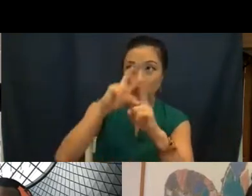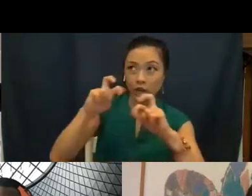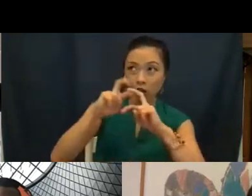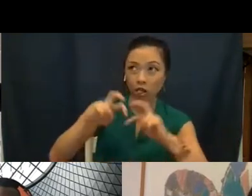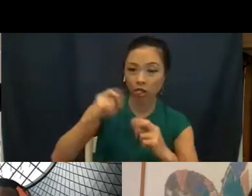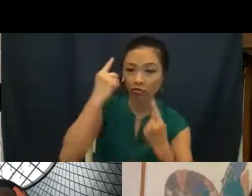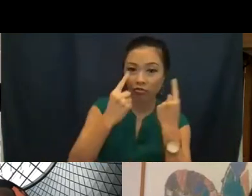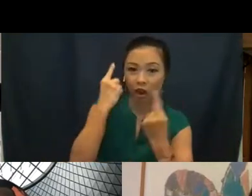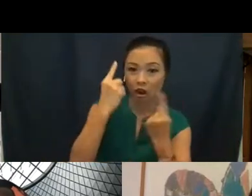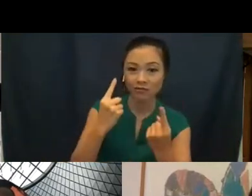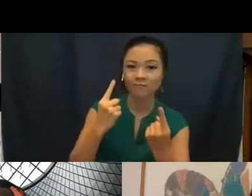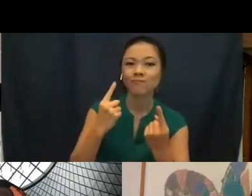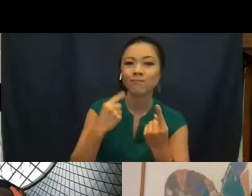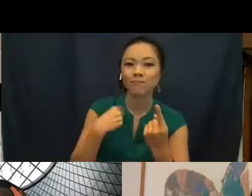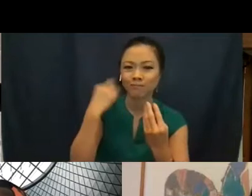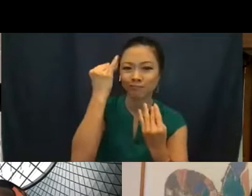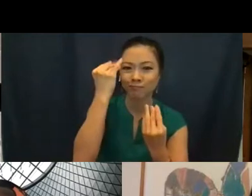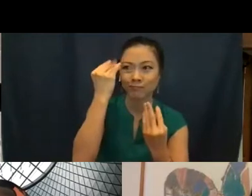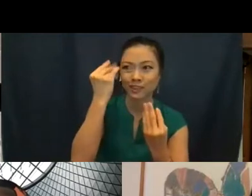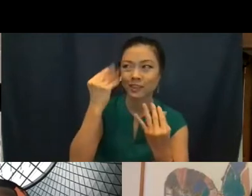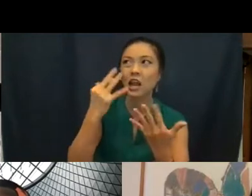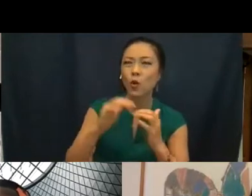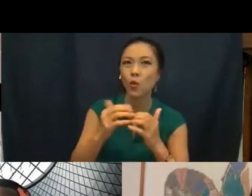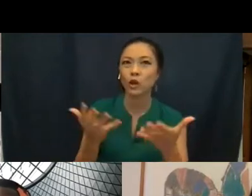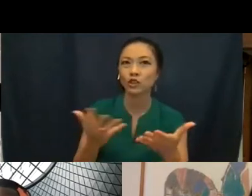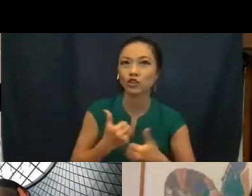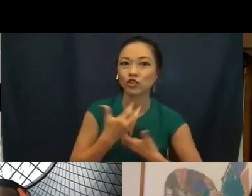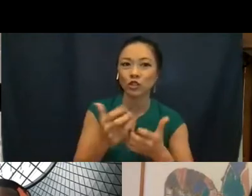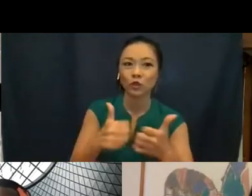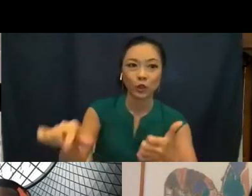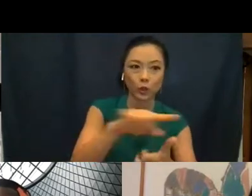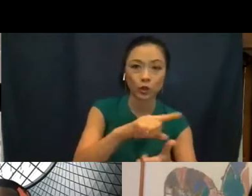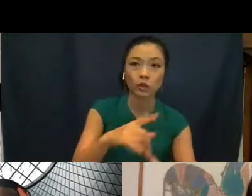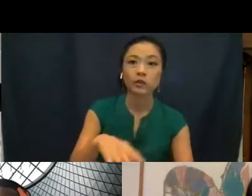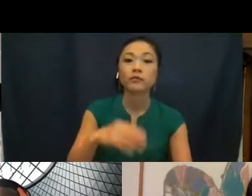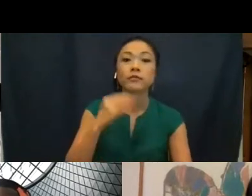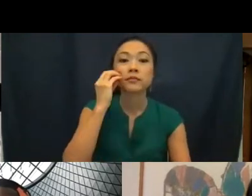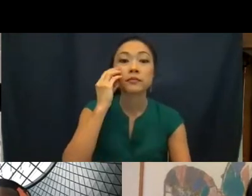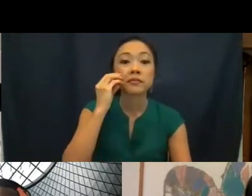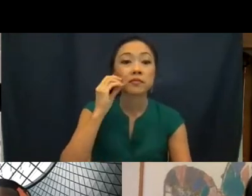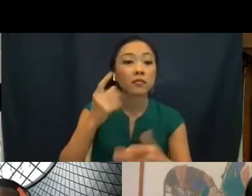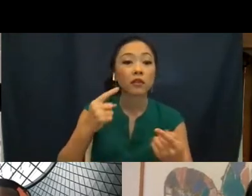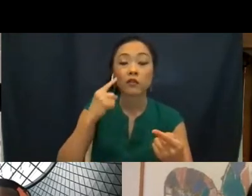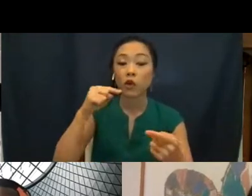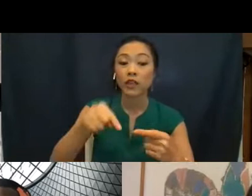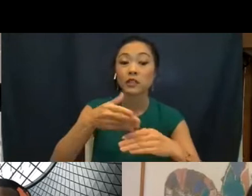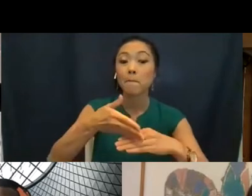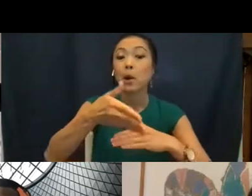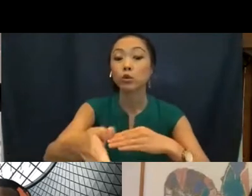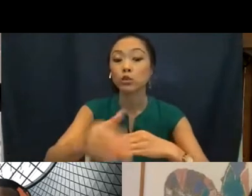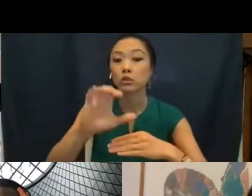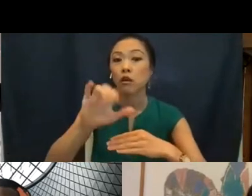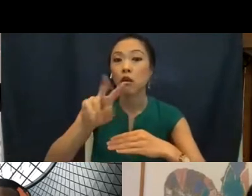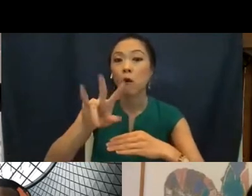it feels in this post COVID moment, the field is jumping to the Internet, whereas I willed